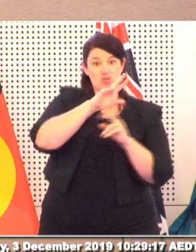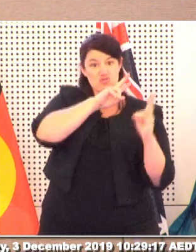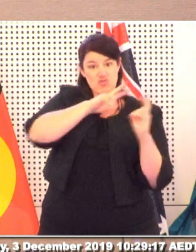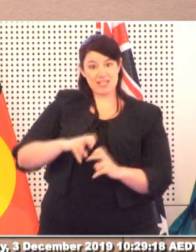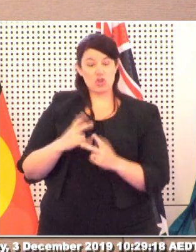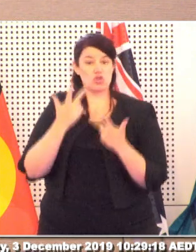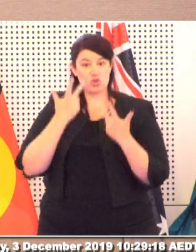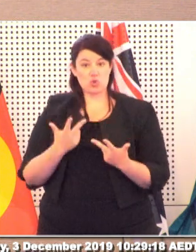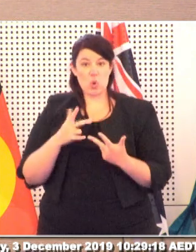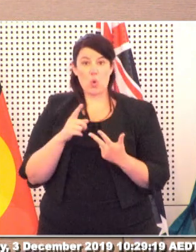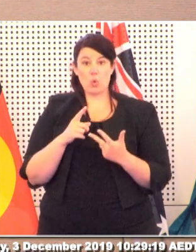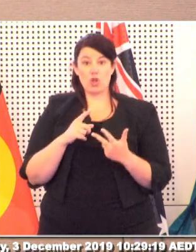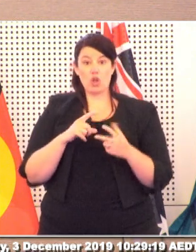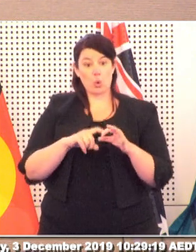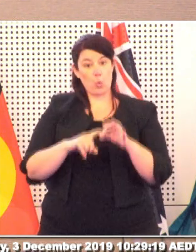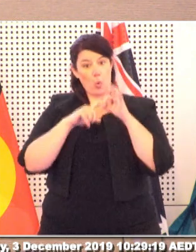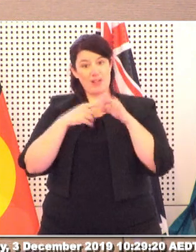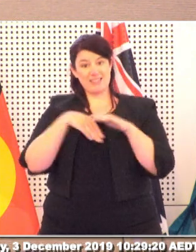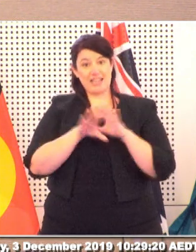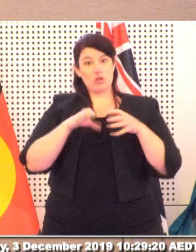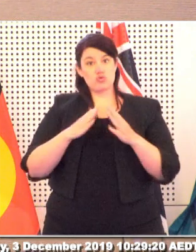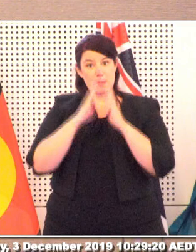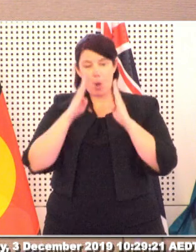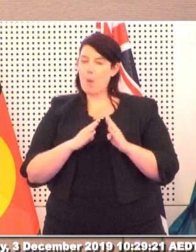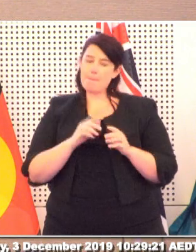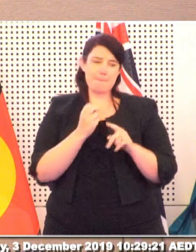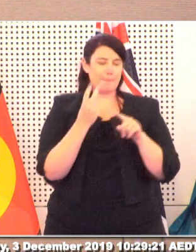the quality in group homes is better than the institutions they replaced.